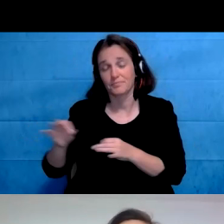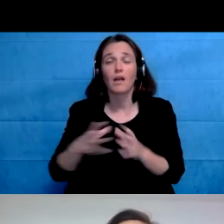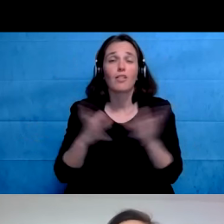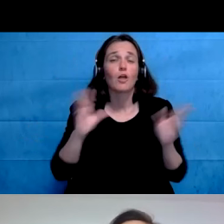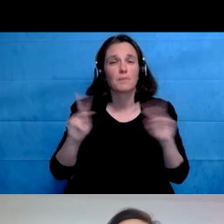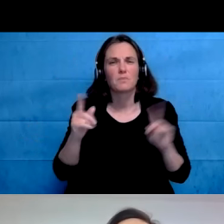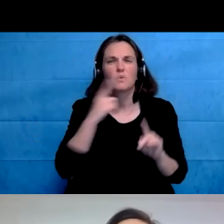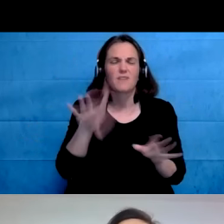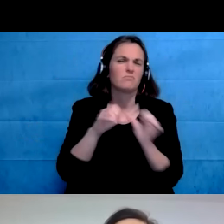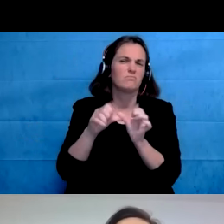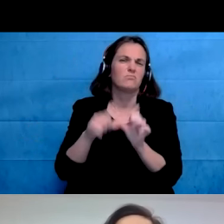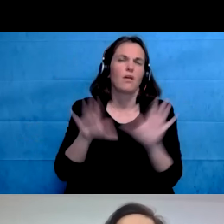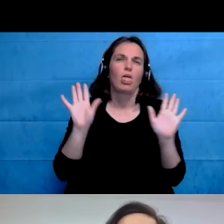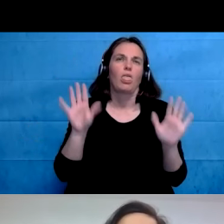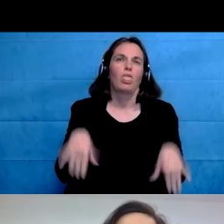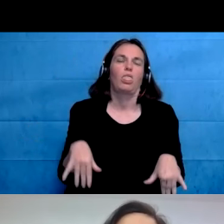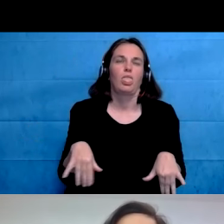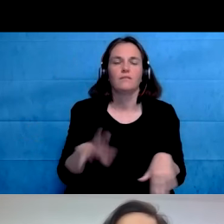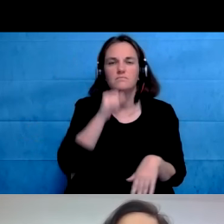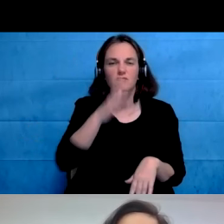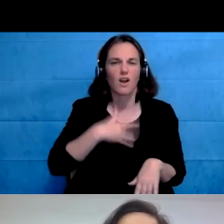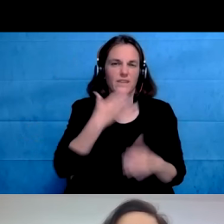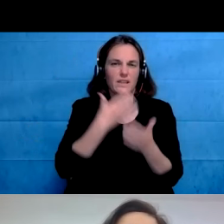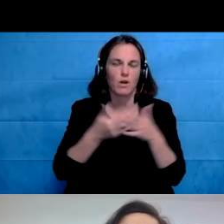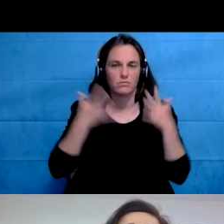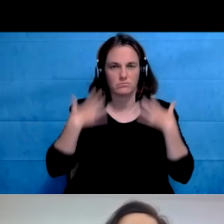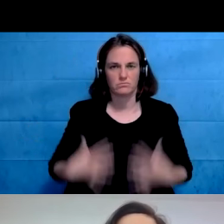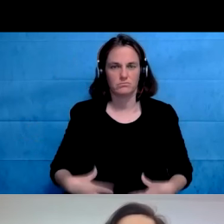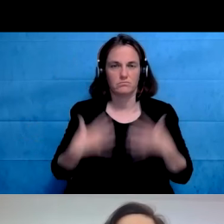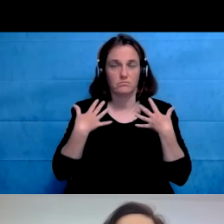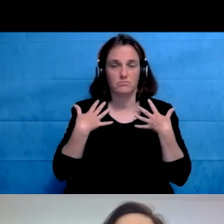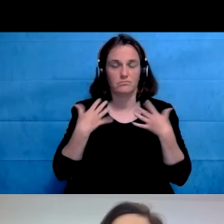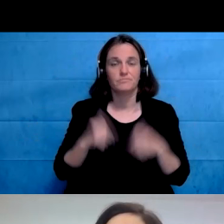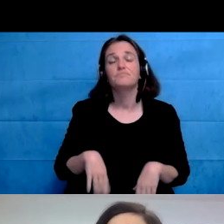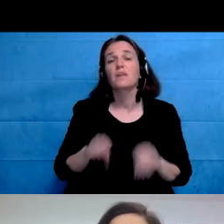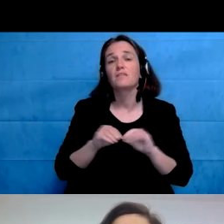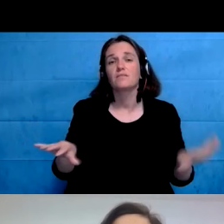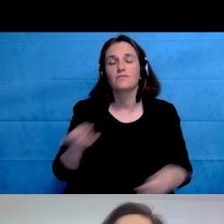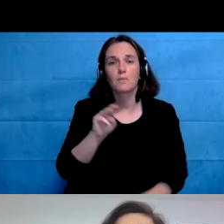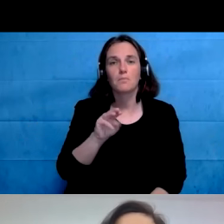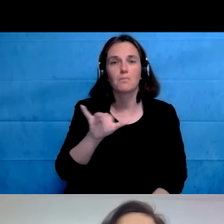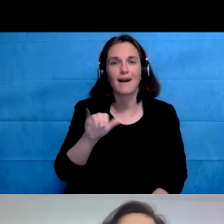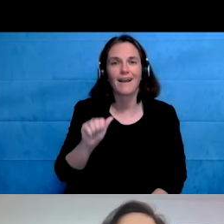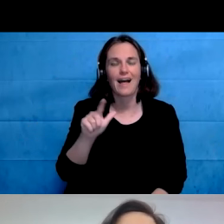which is just general not feeling well all over the body, diffuse myalgia, myalgia means muscle pain,